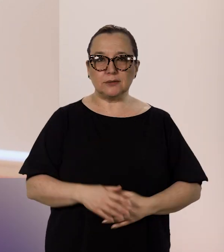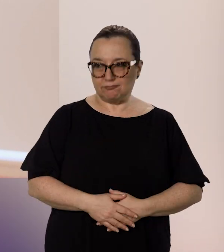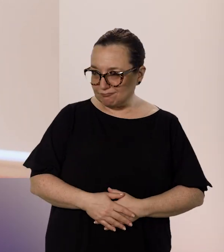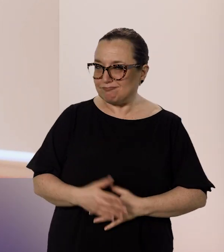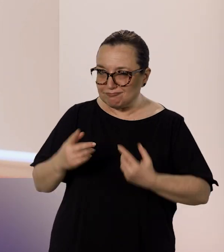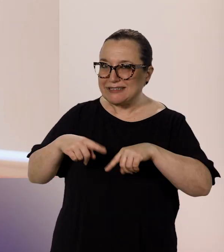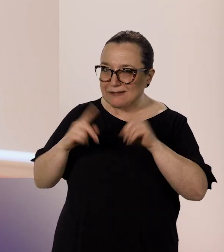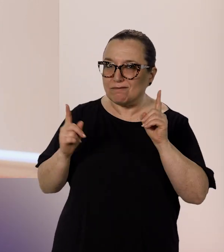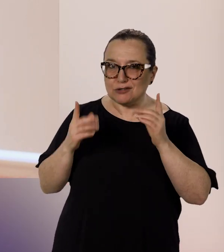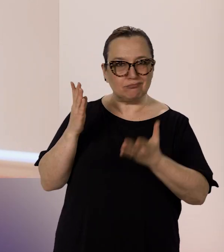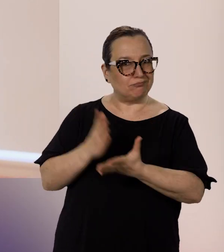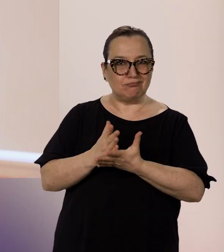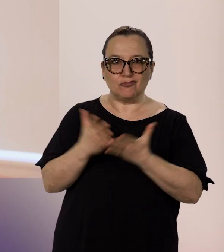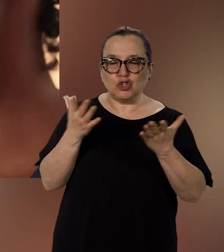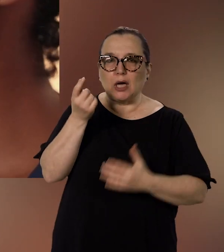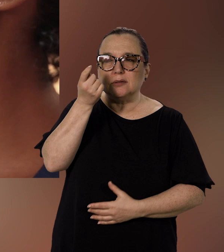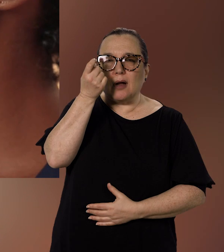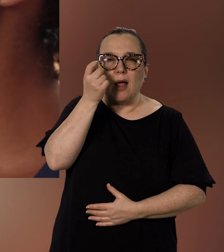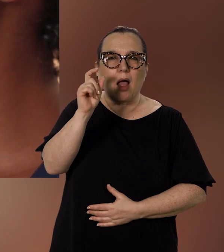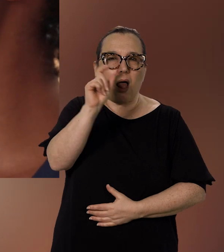Charlotte: Yes it does, absolutely. So it's just putting a little bit of colour, a little bit of depth,